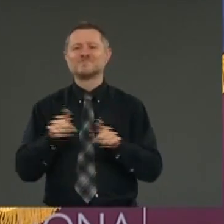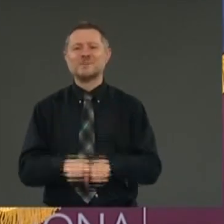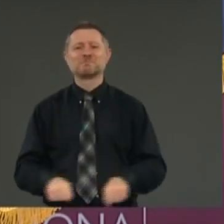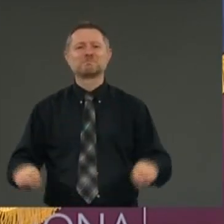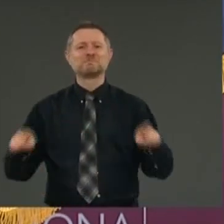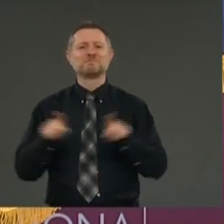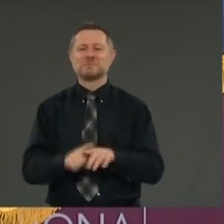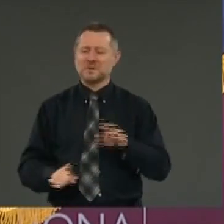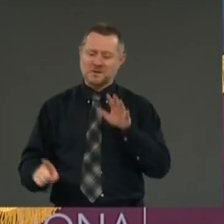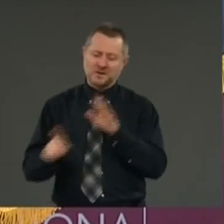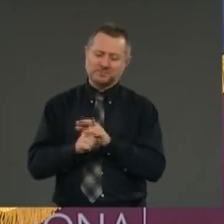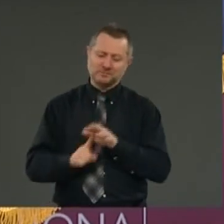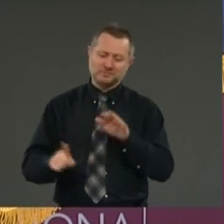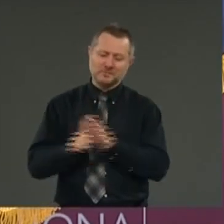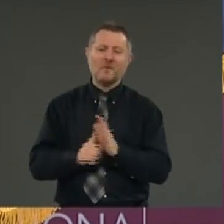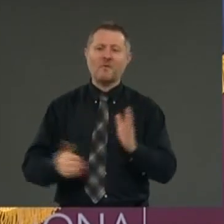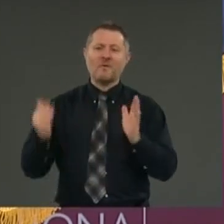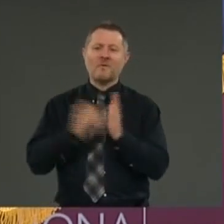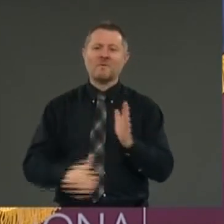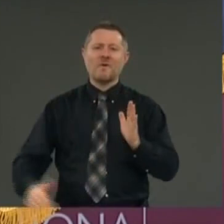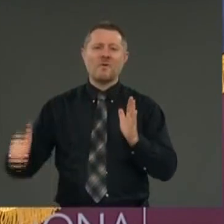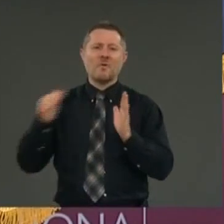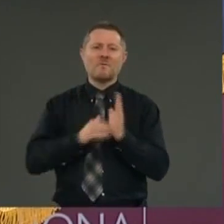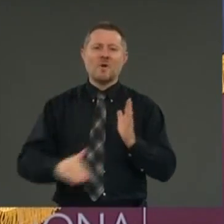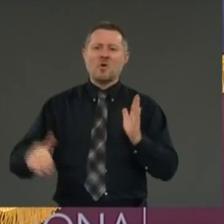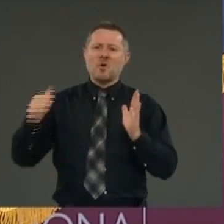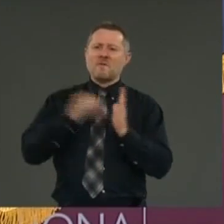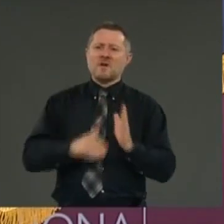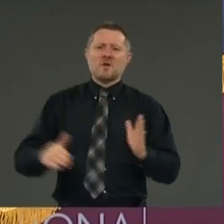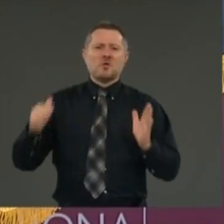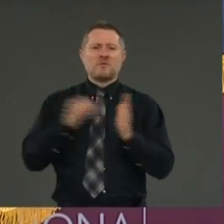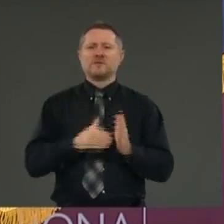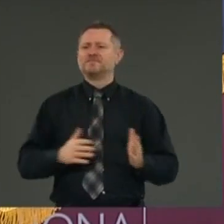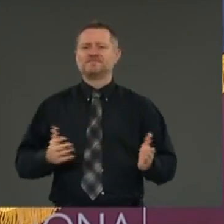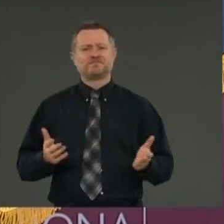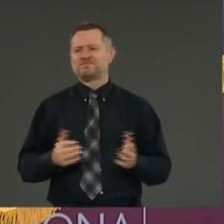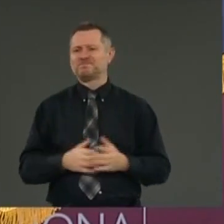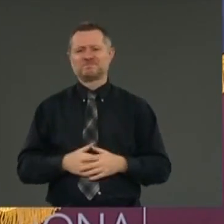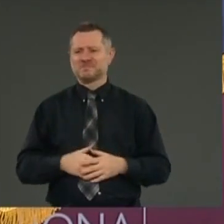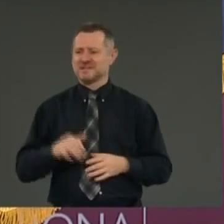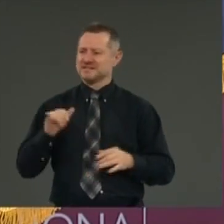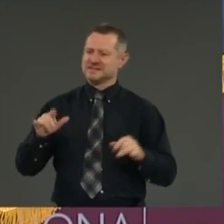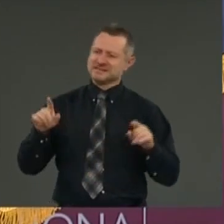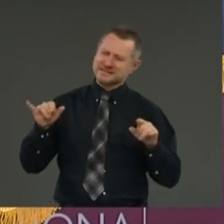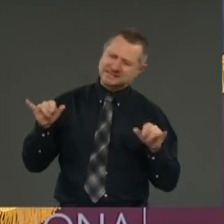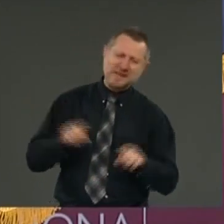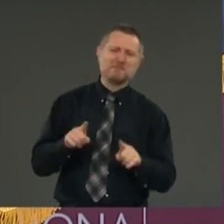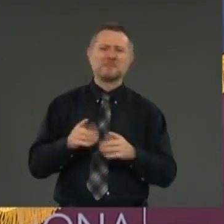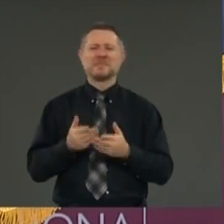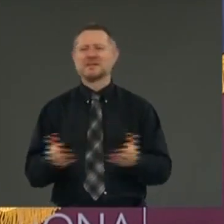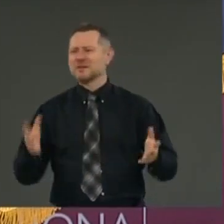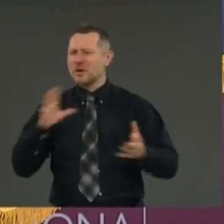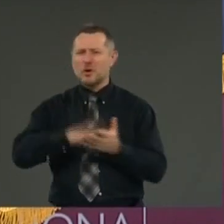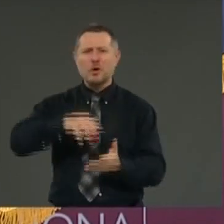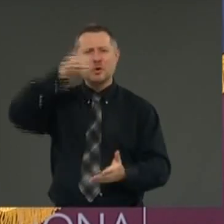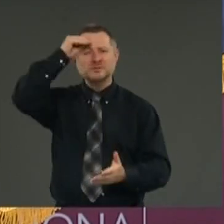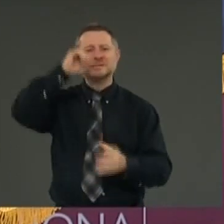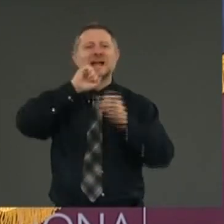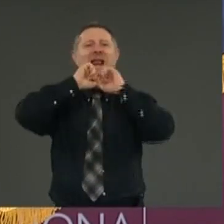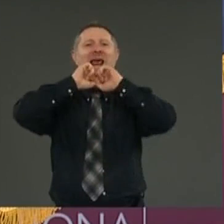IT IS NOT ABOUT ONE SITUATION. IT'S ABOUT THE SAME SITUATION HAPPENING AGAIN AND AGAIN AND AGAIN.